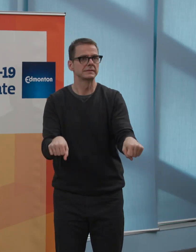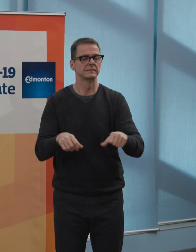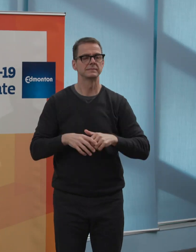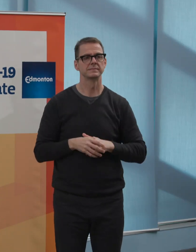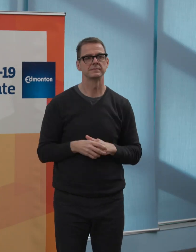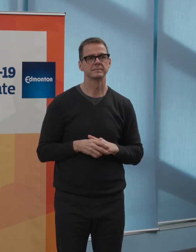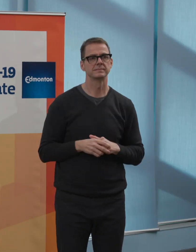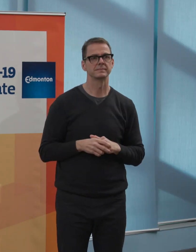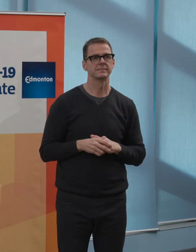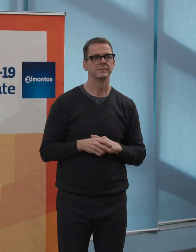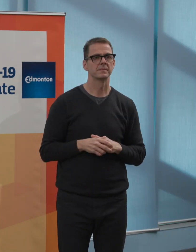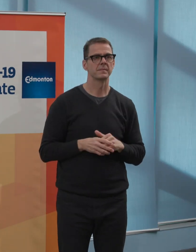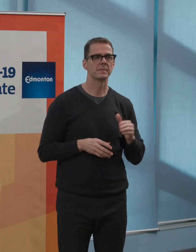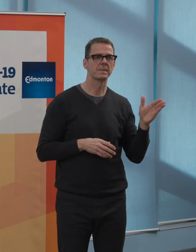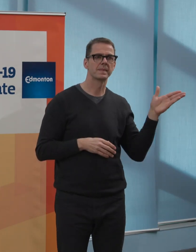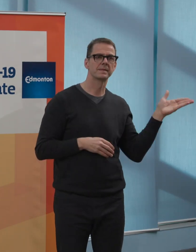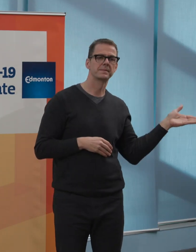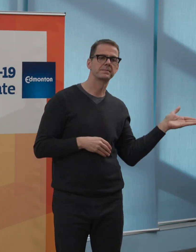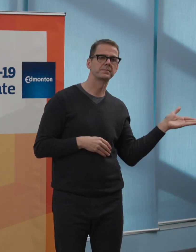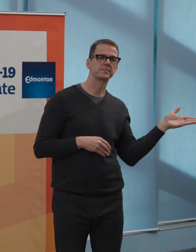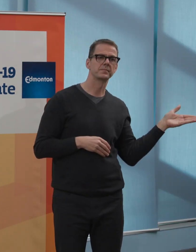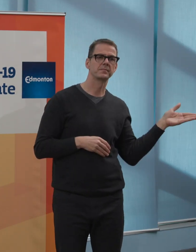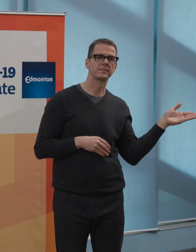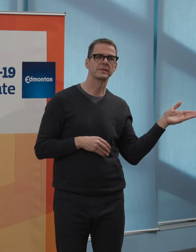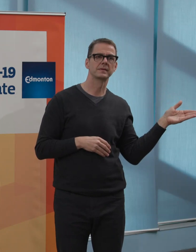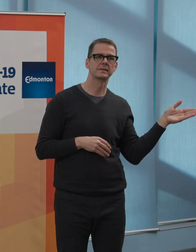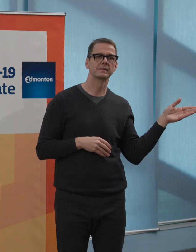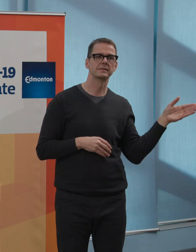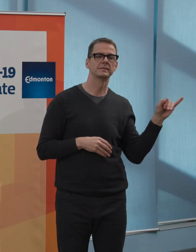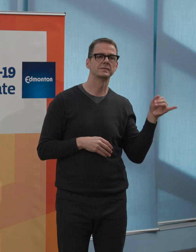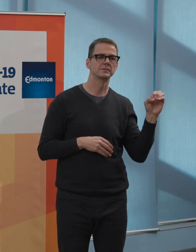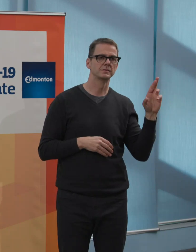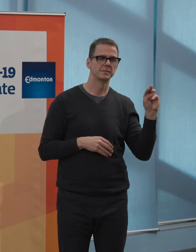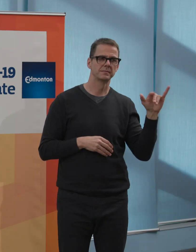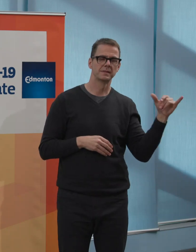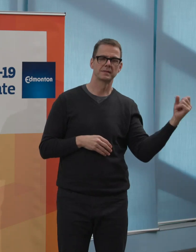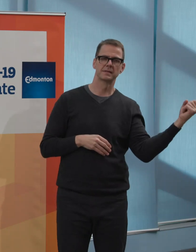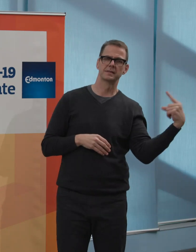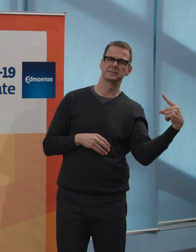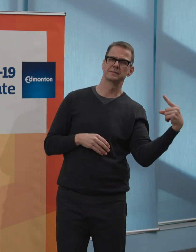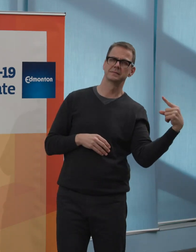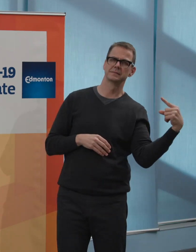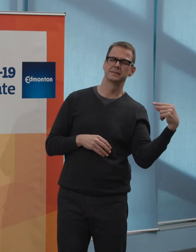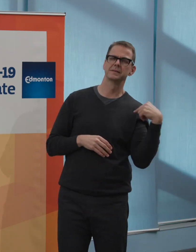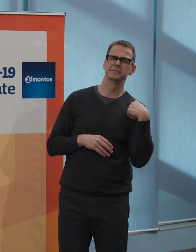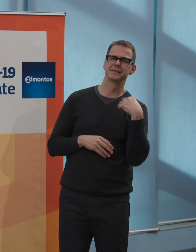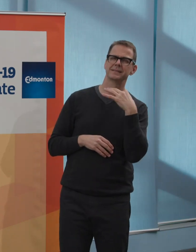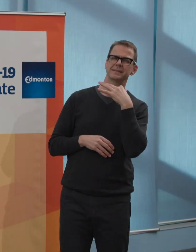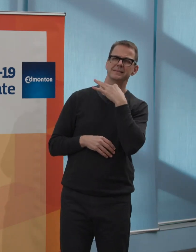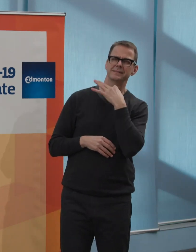the employees which Adam just answered there but Adam this is so altogether